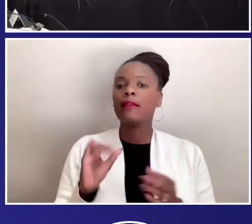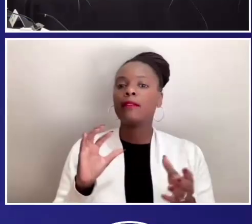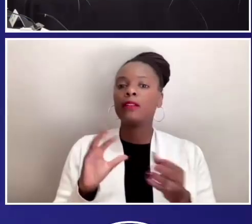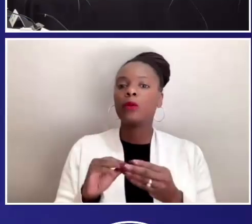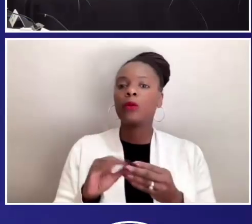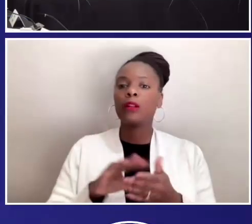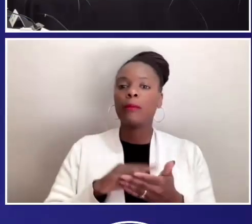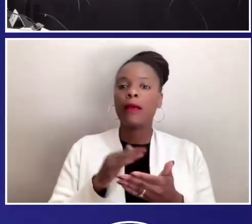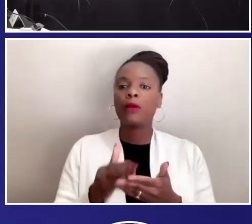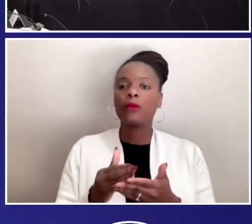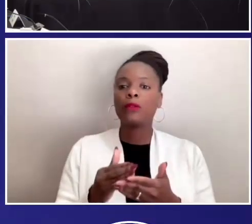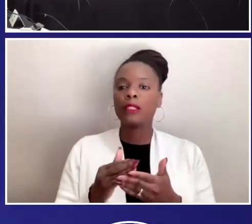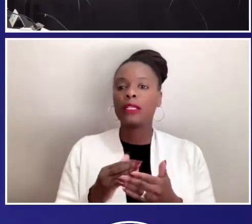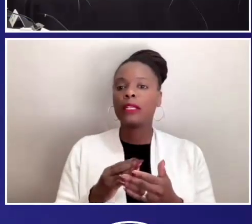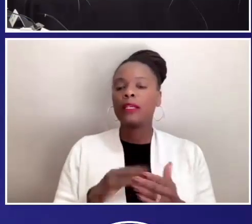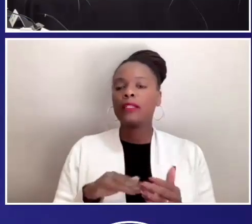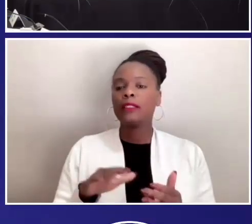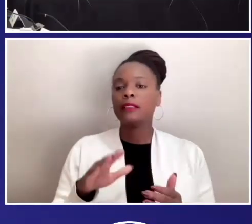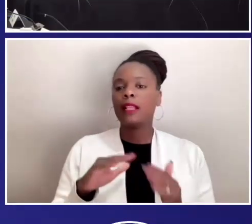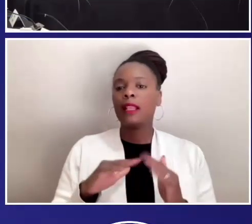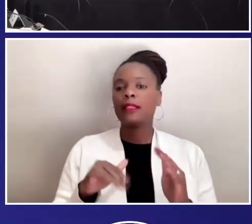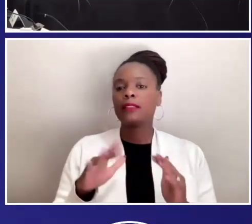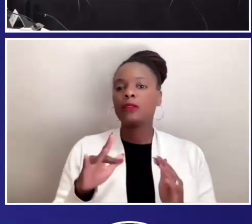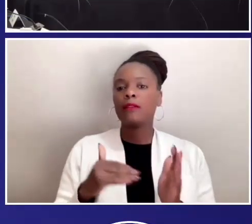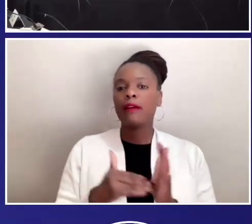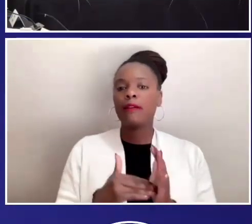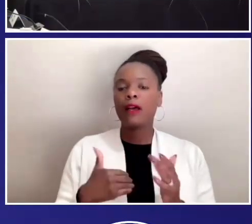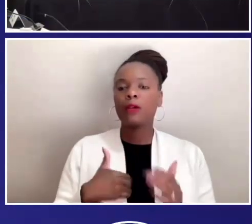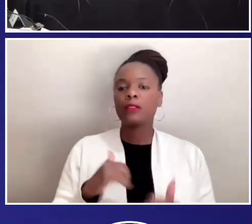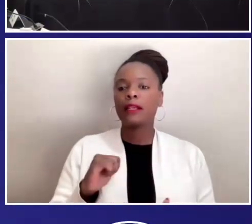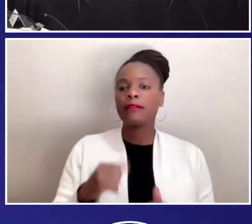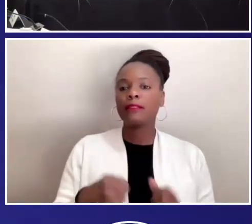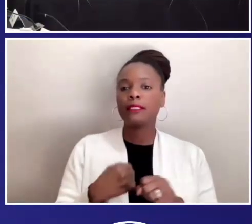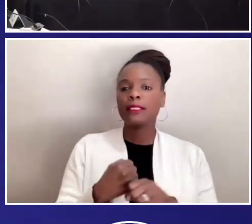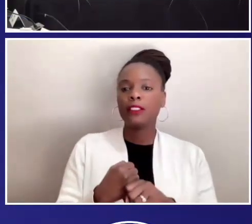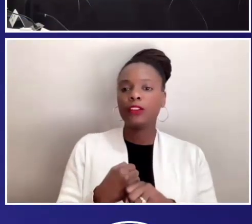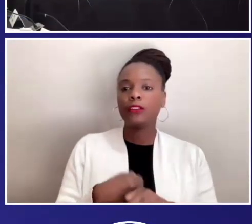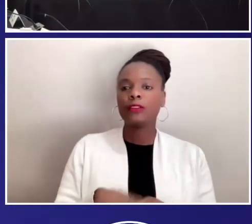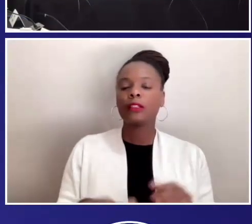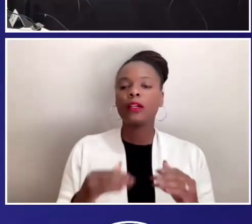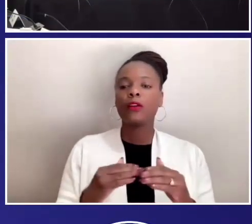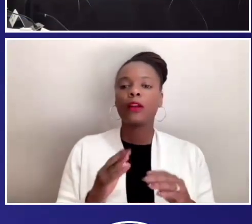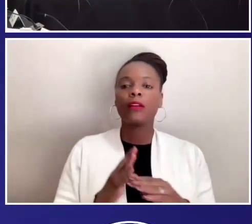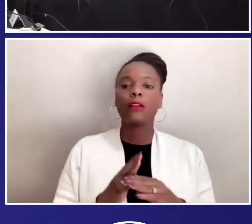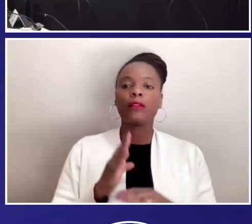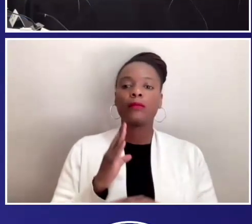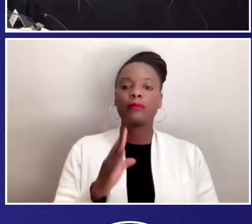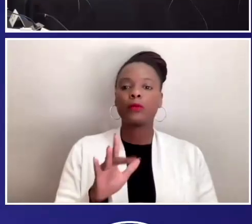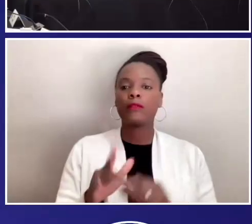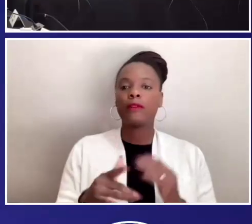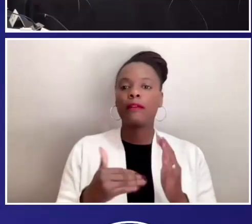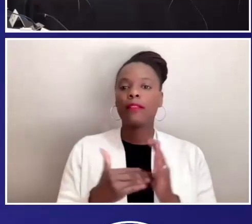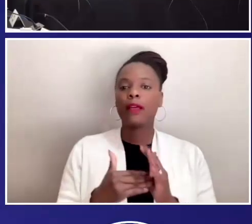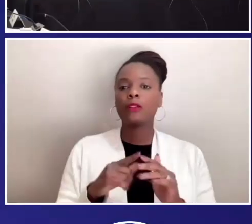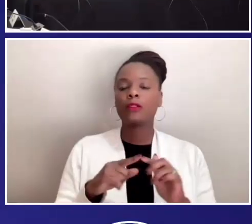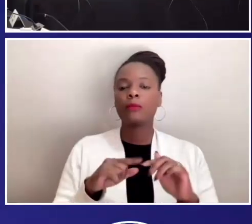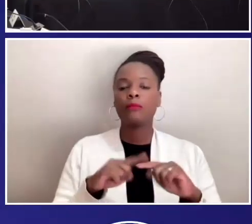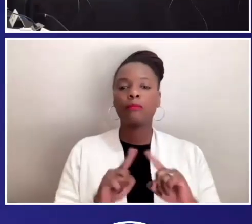Equal to or greater than $25,000, but less than 50, they have 15. Equal to or greater than $50,000, but less than $100,000,